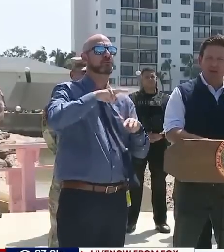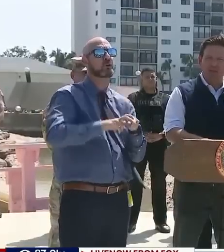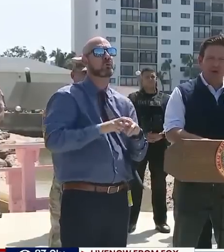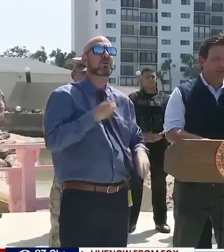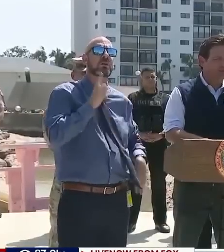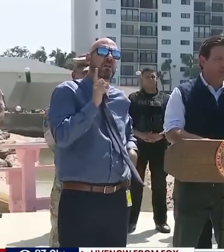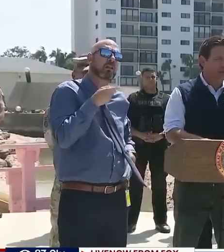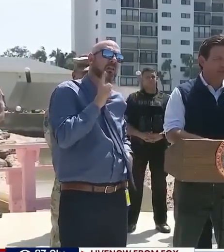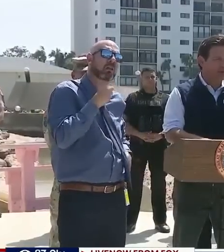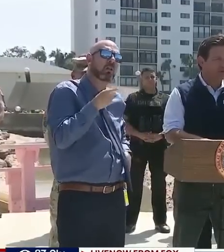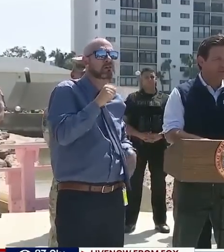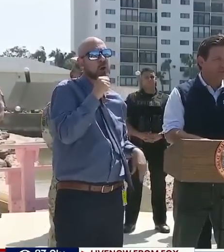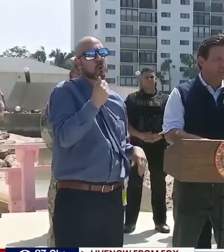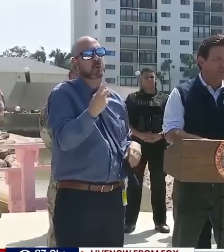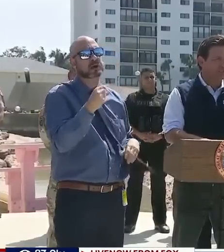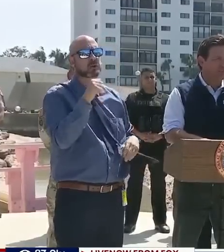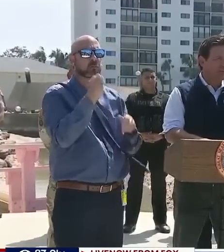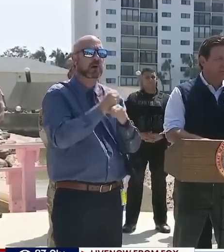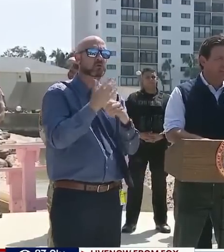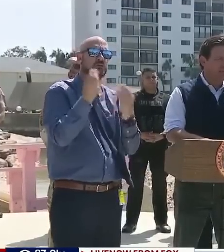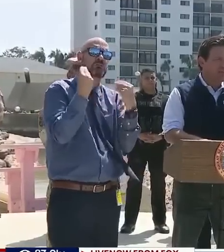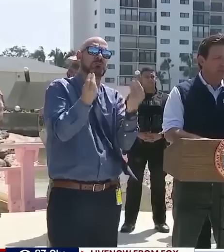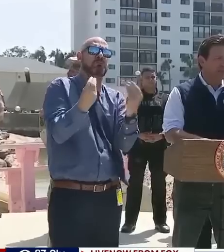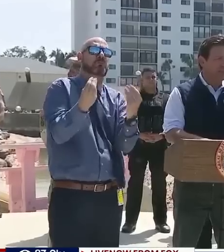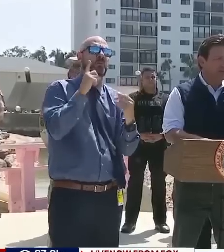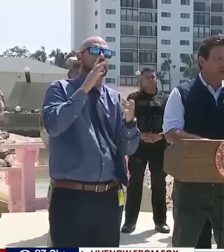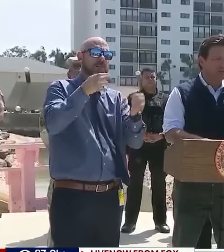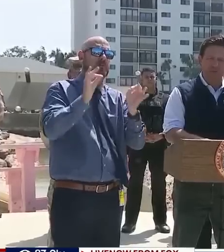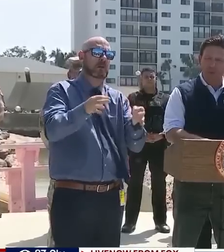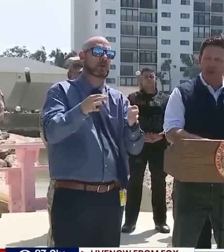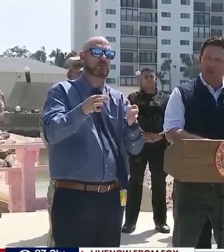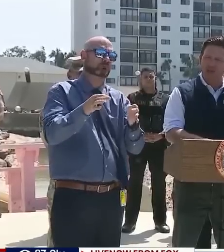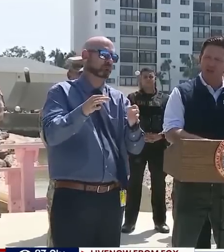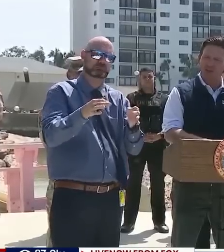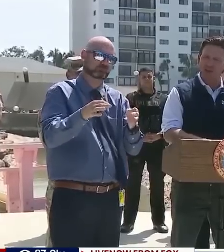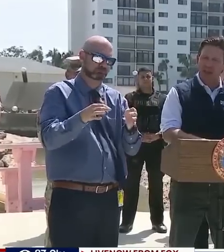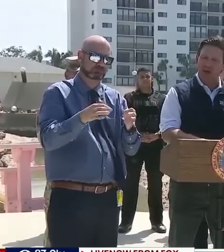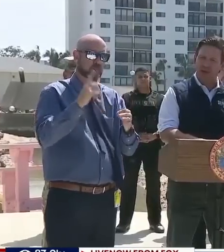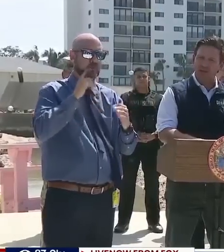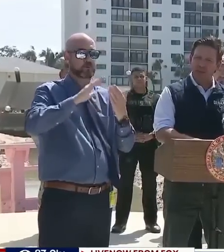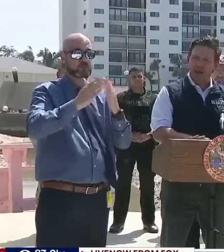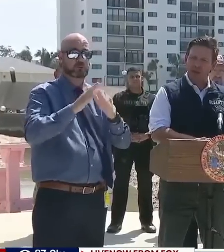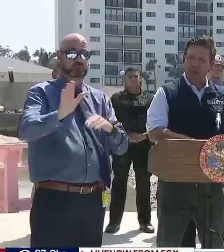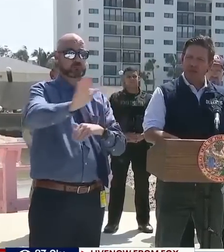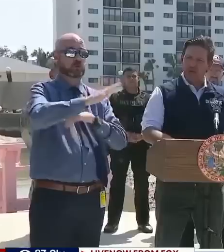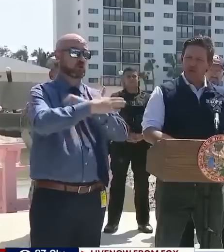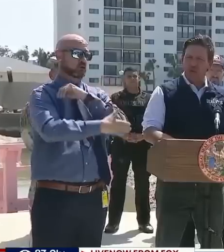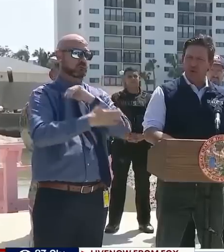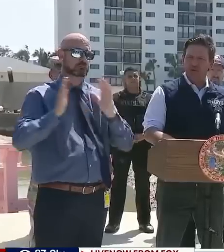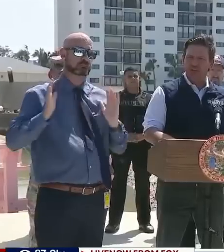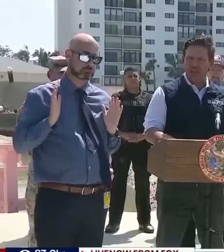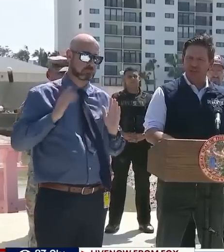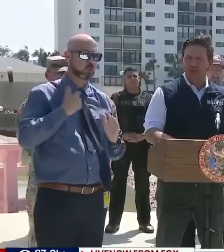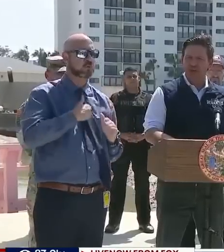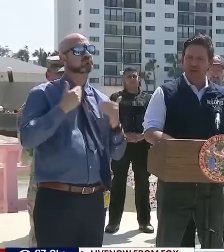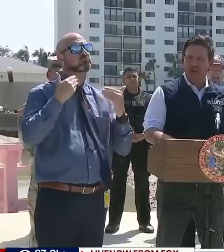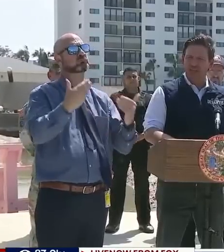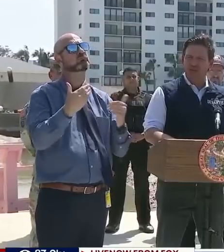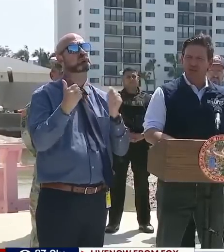just got to try to get through this stuff together. Uh, I'm not going to sit there and and wag my finger at anybody for making whatever decisions that